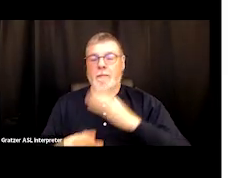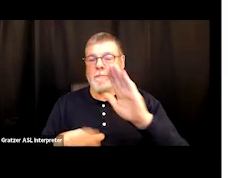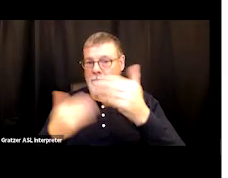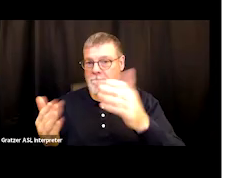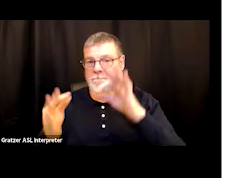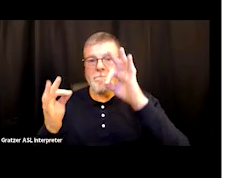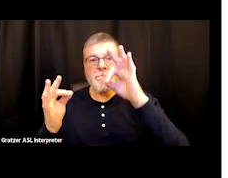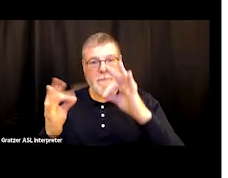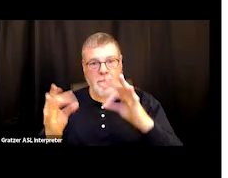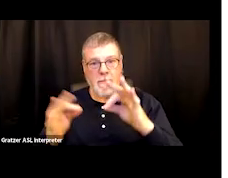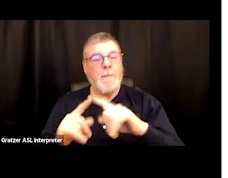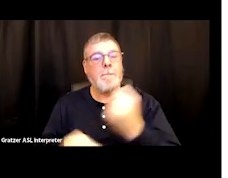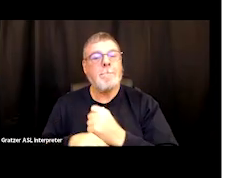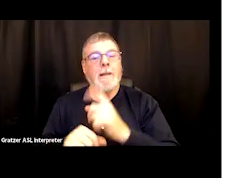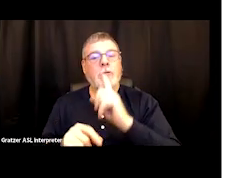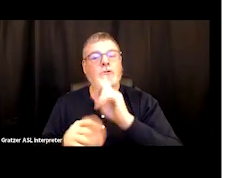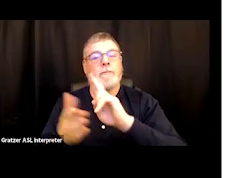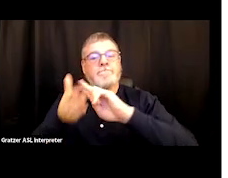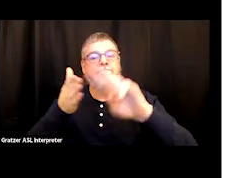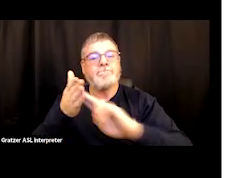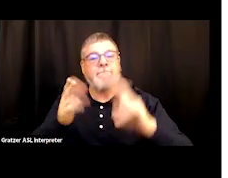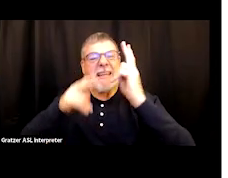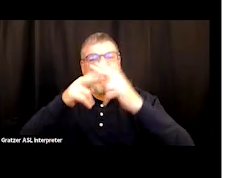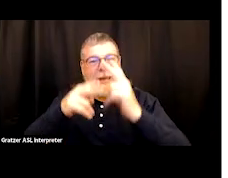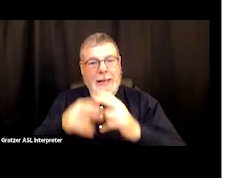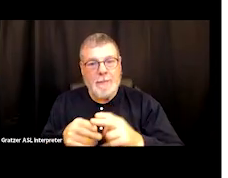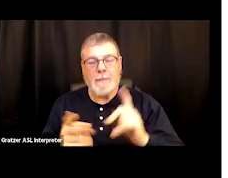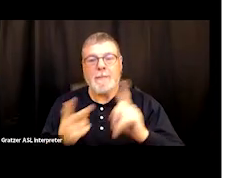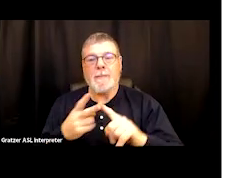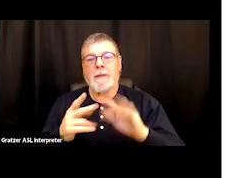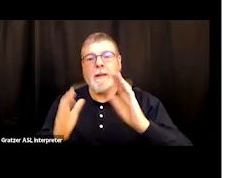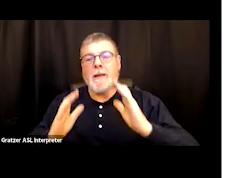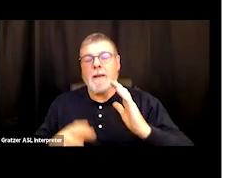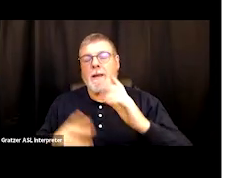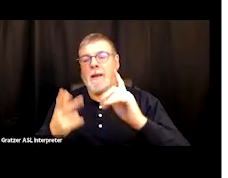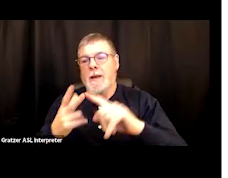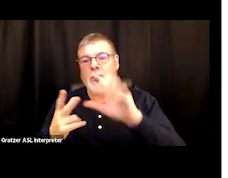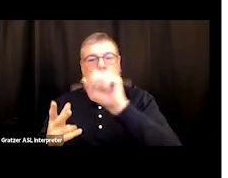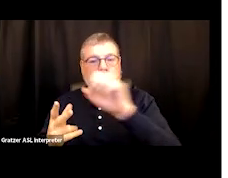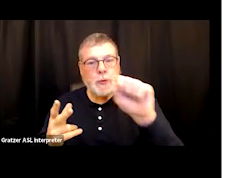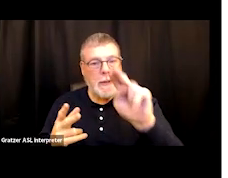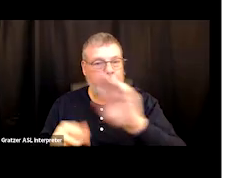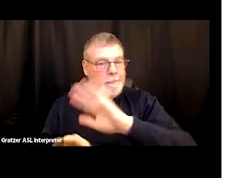You just wanna make sure that they're fully redacted. So you have to take out your client's name, Social Security number, date of birth